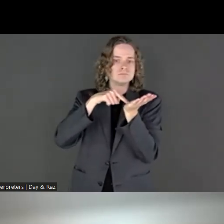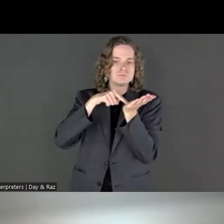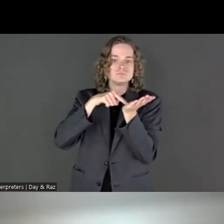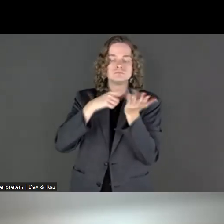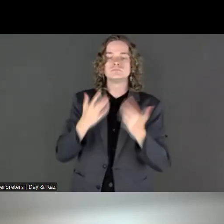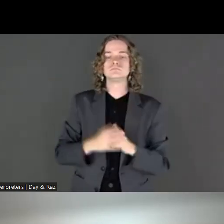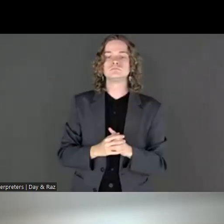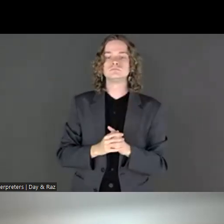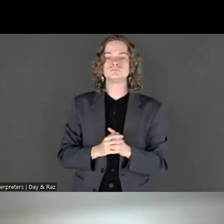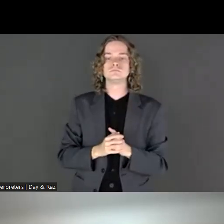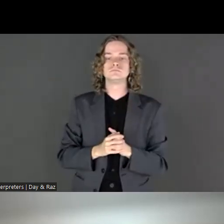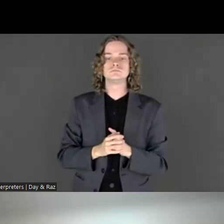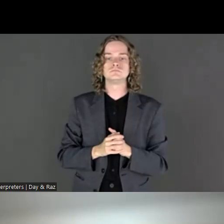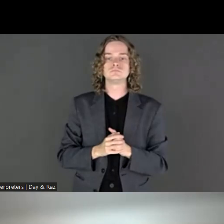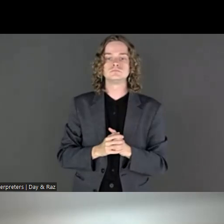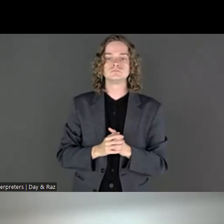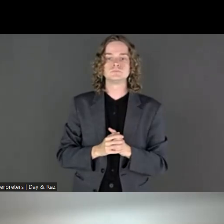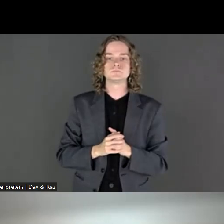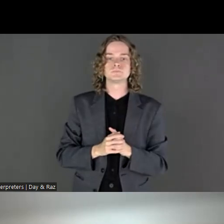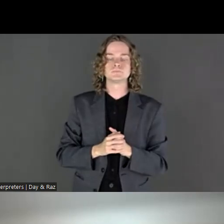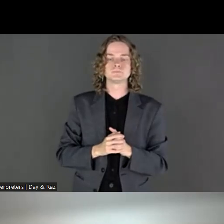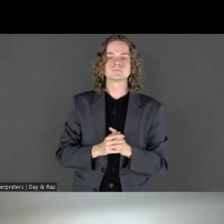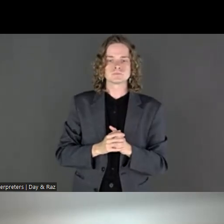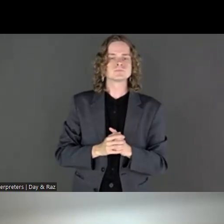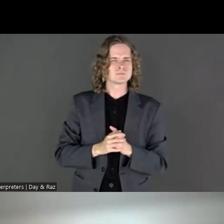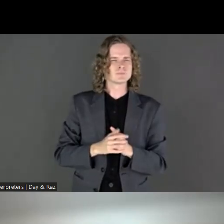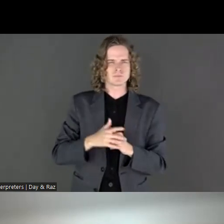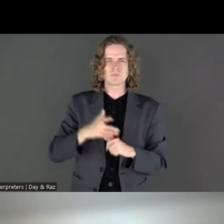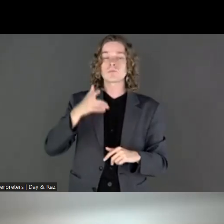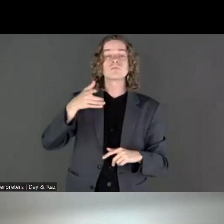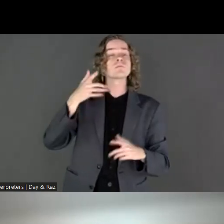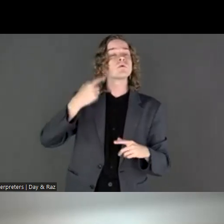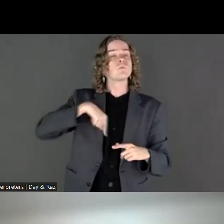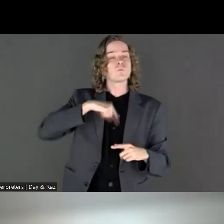focusing on the role of the intermediaries and hear the intermediary referred to both national